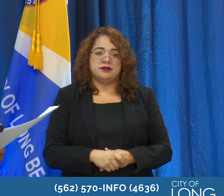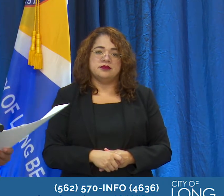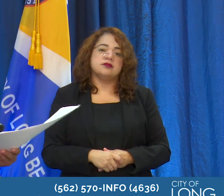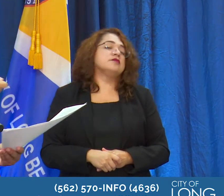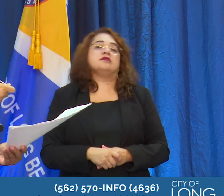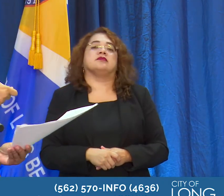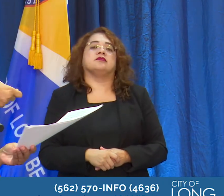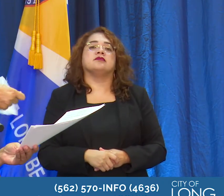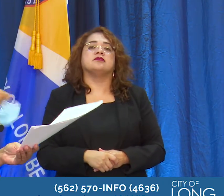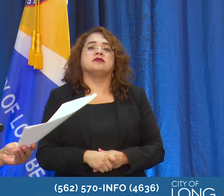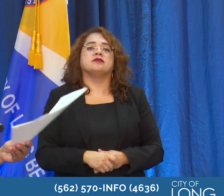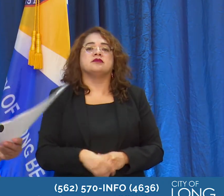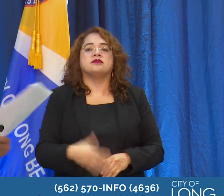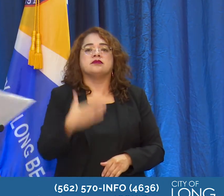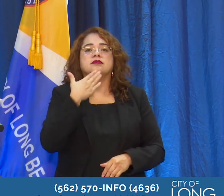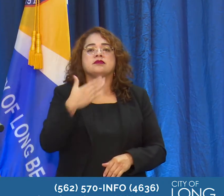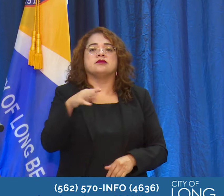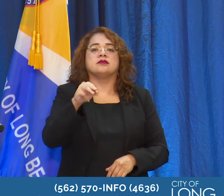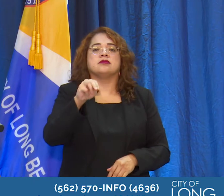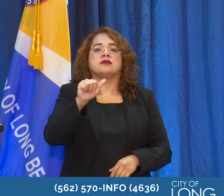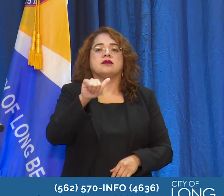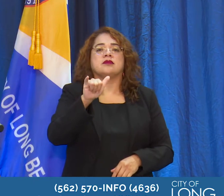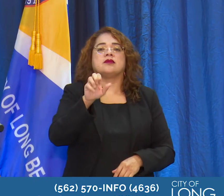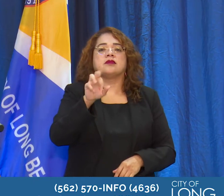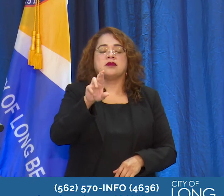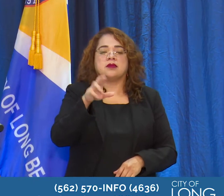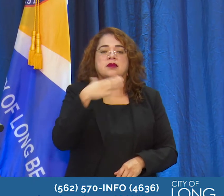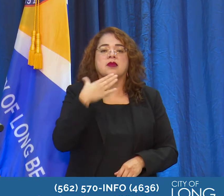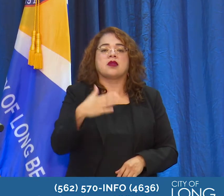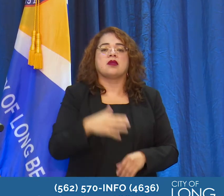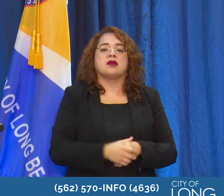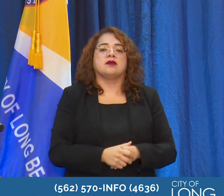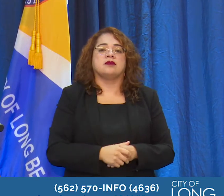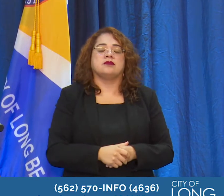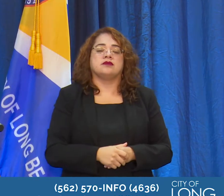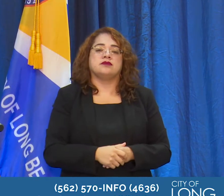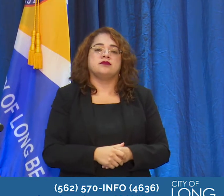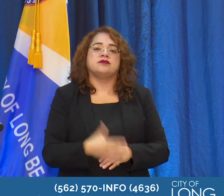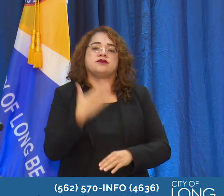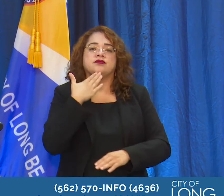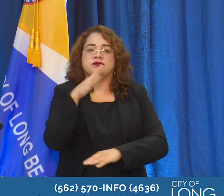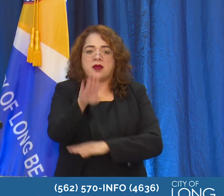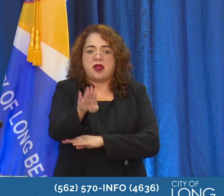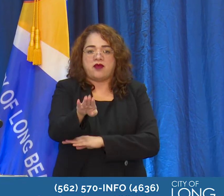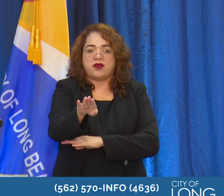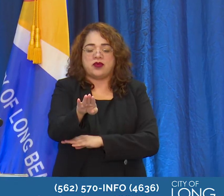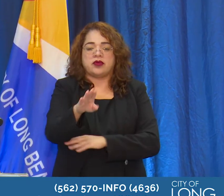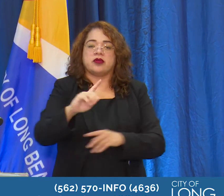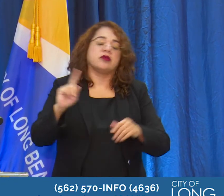Thank you, Mayor. First, good afternoon. First, I'd like to